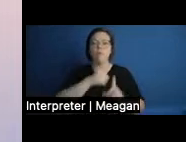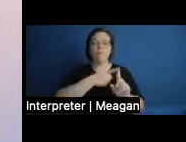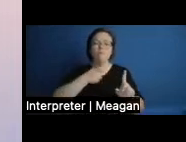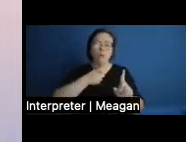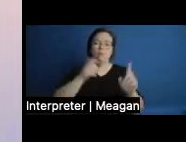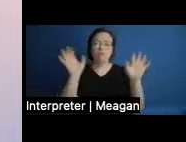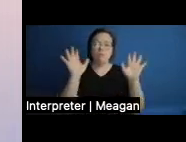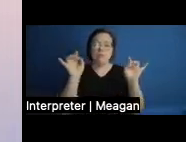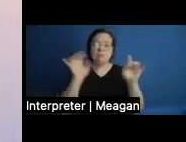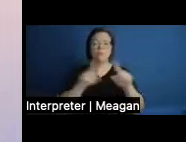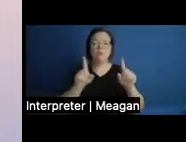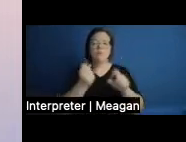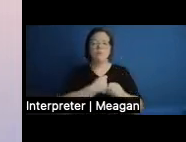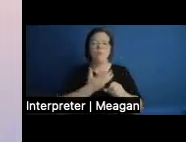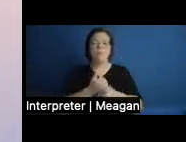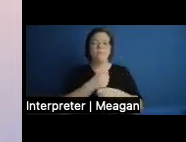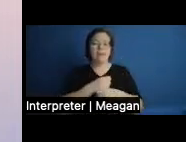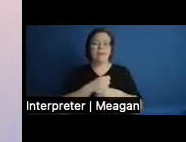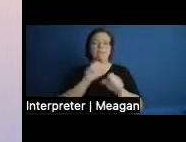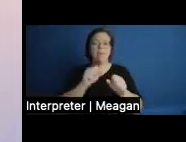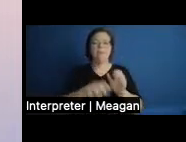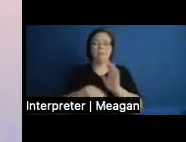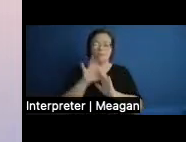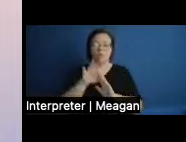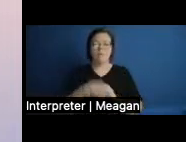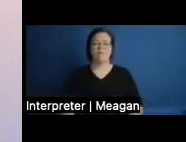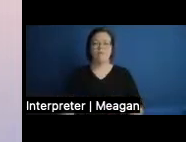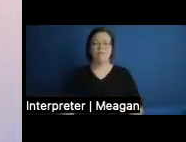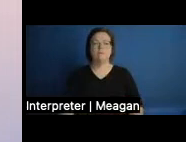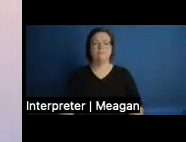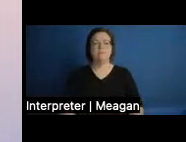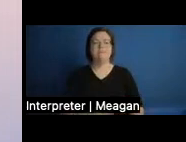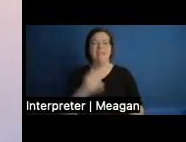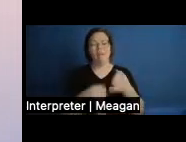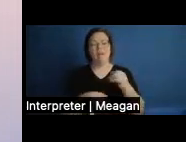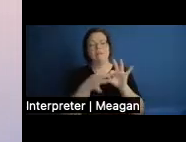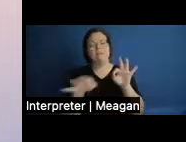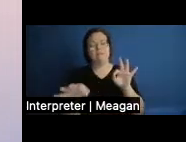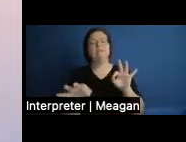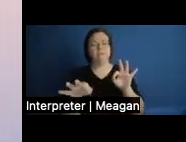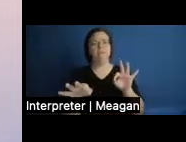which the poem creates in order to discover.” And that last sentence really rings for me because a